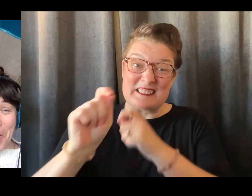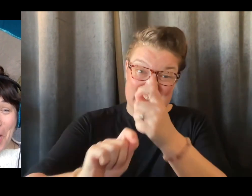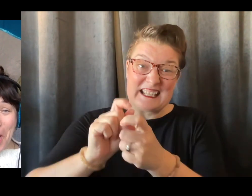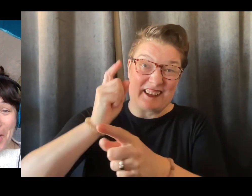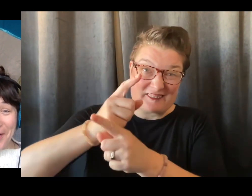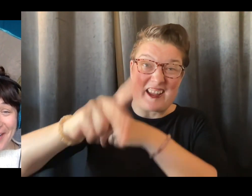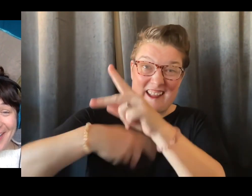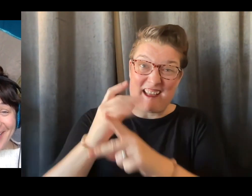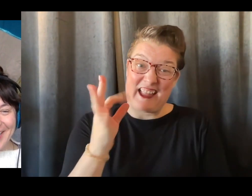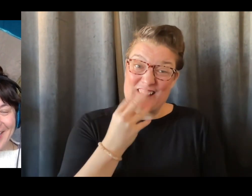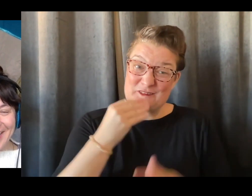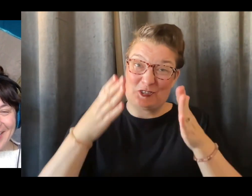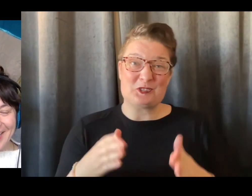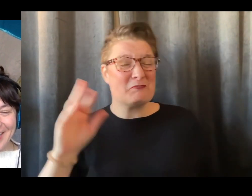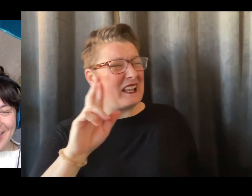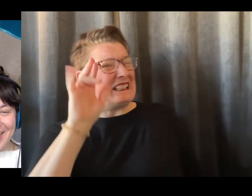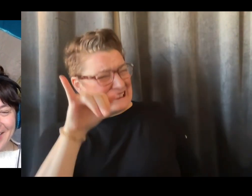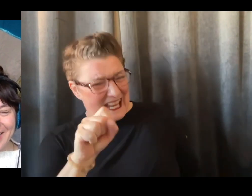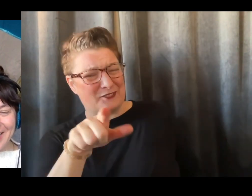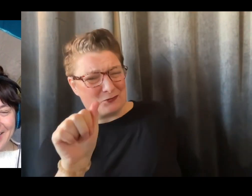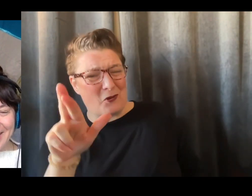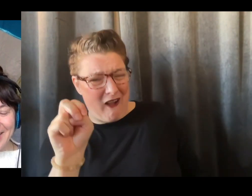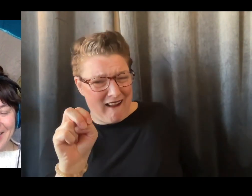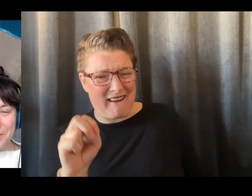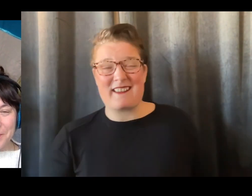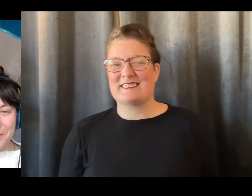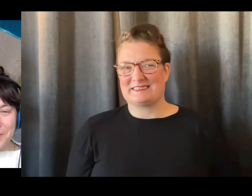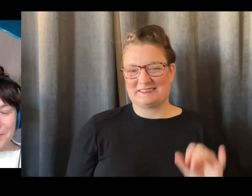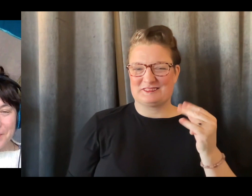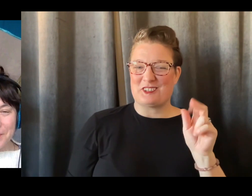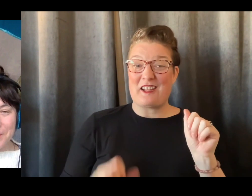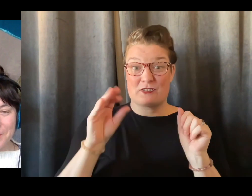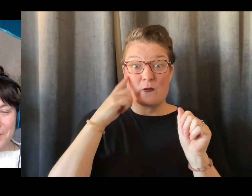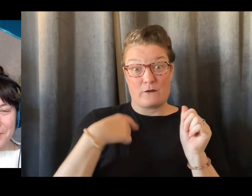Jna: And so writing this piece, that was the space I had to I had to walk into it.